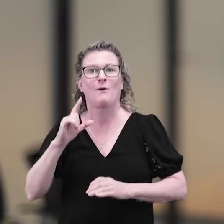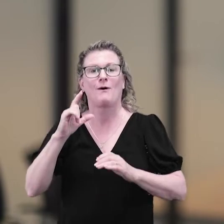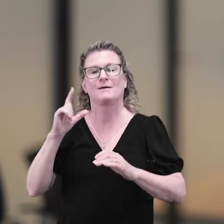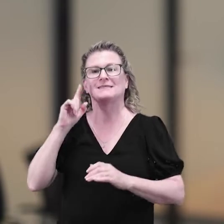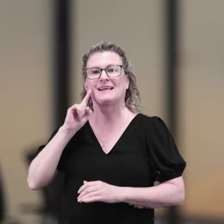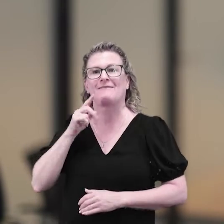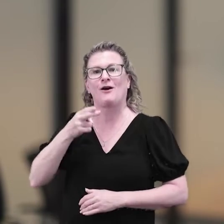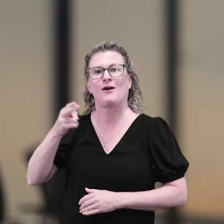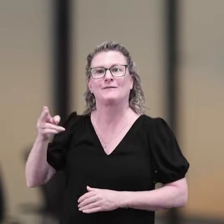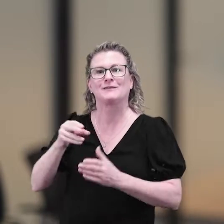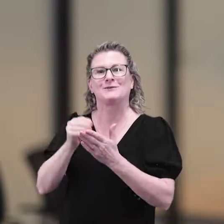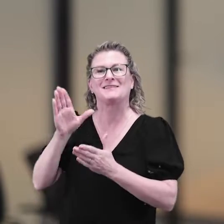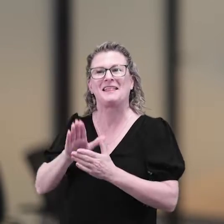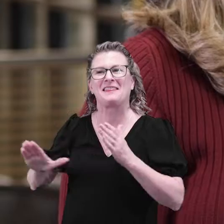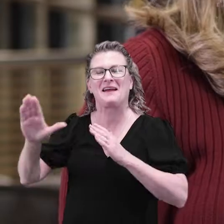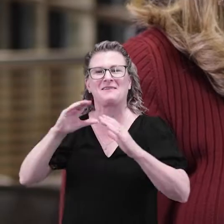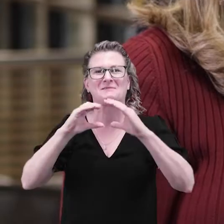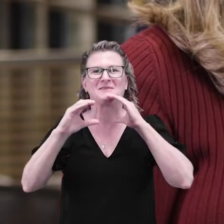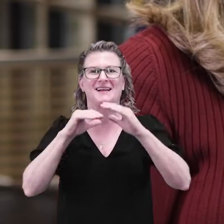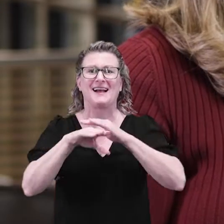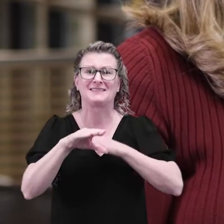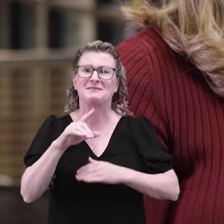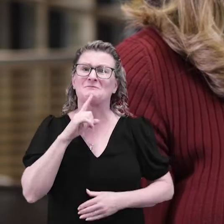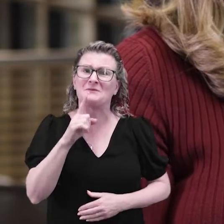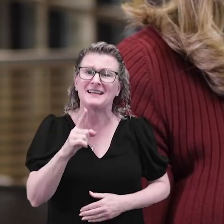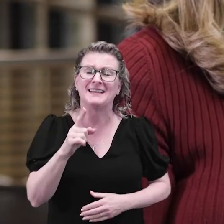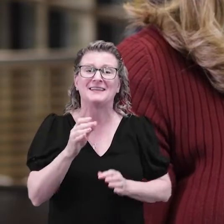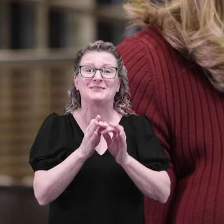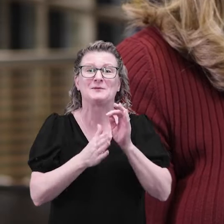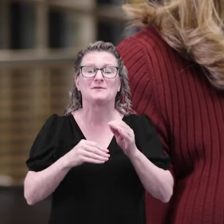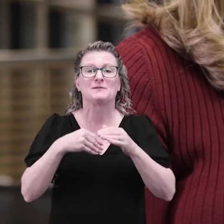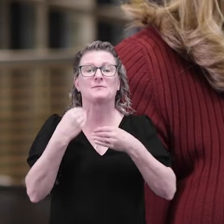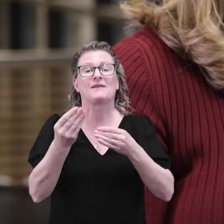deaf or hard of hearing students when in reality, they provide access for